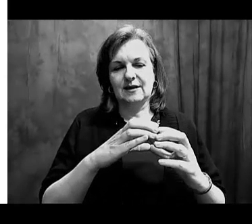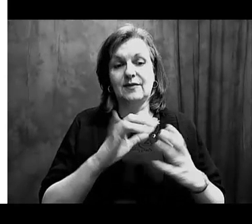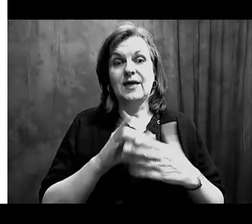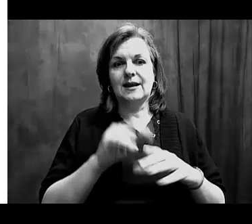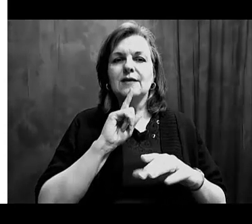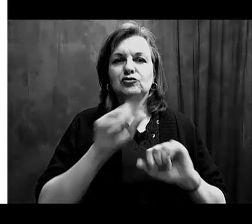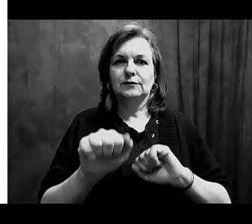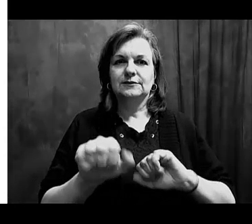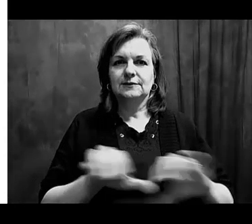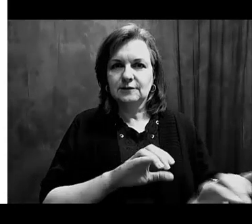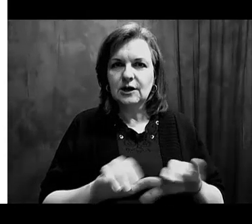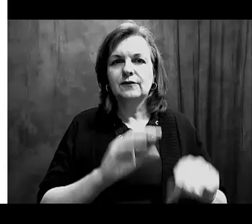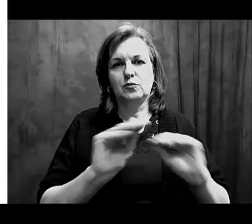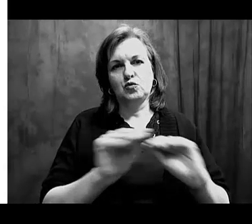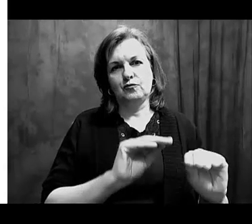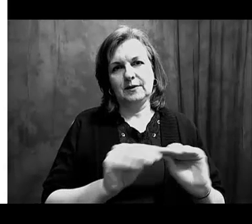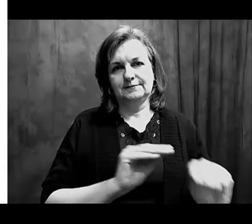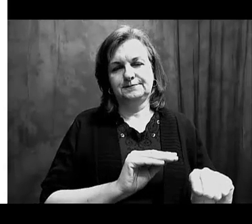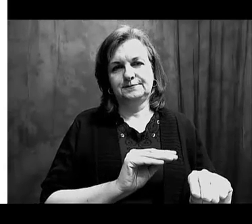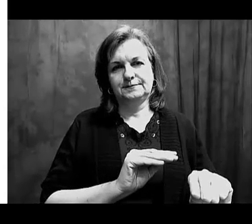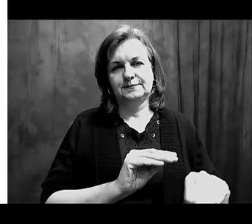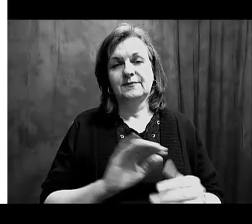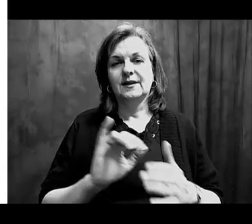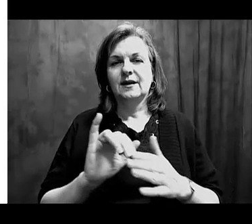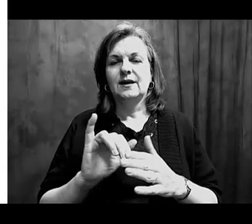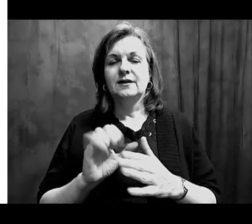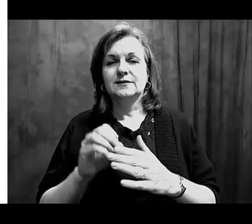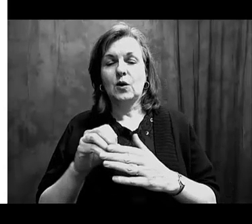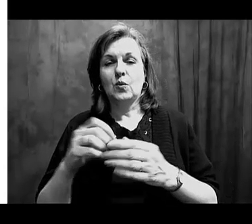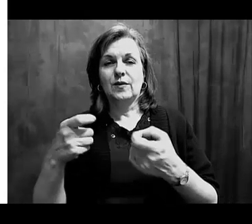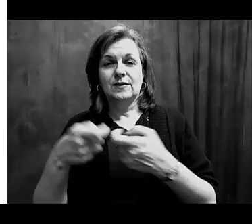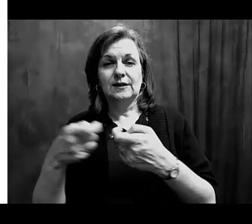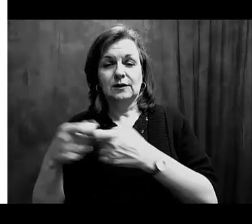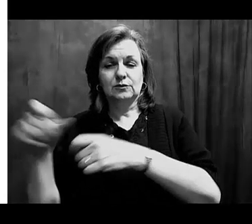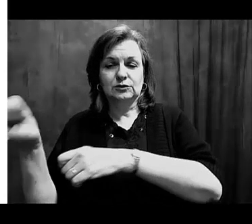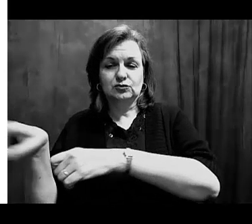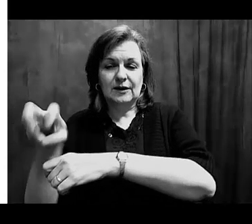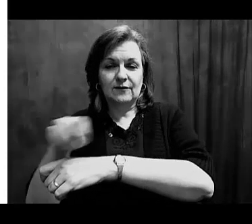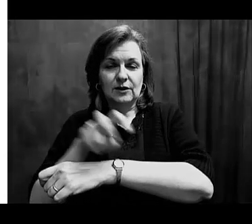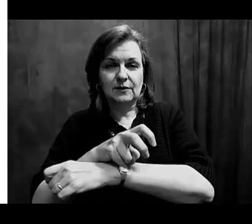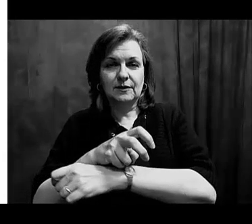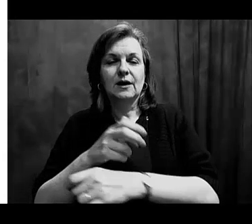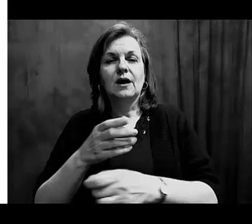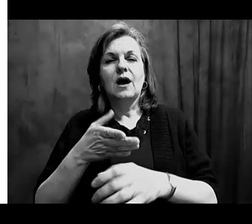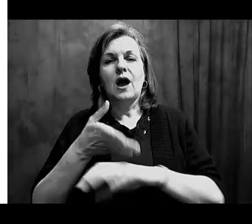this happens initially by electrical synapses action potentials as we were talking about